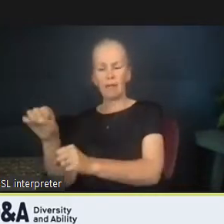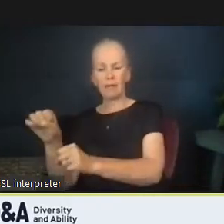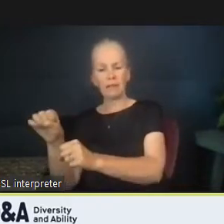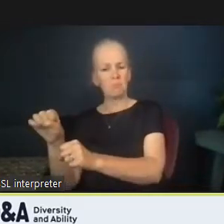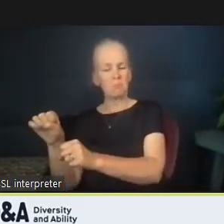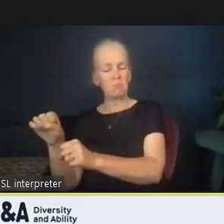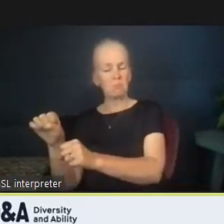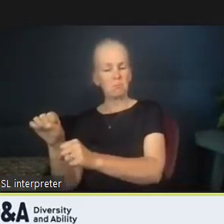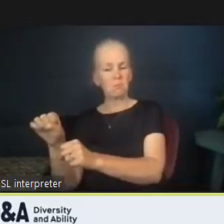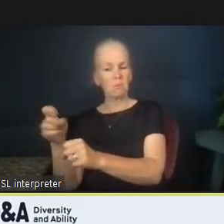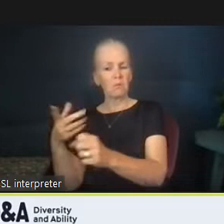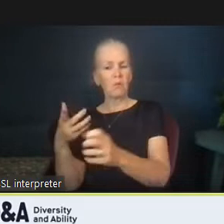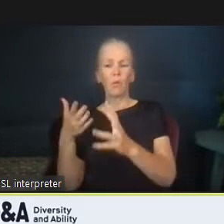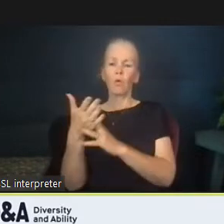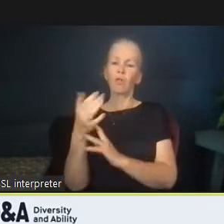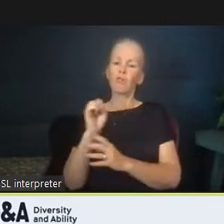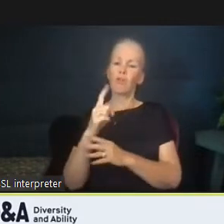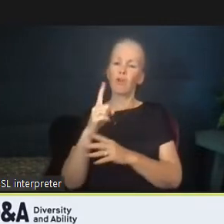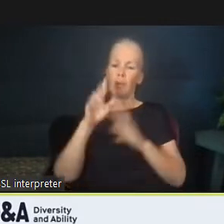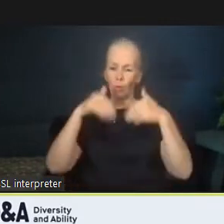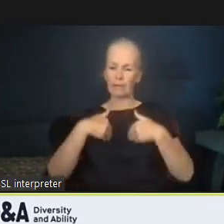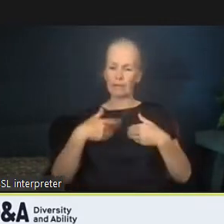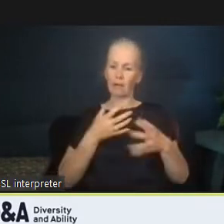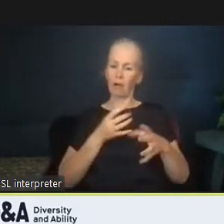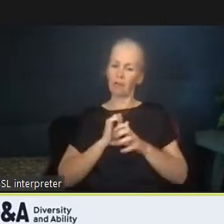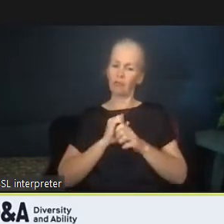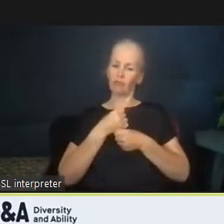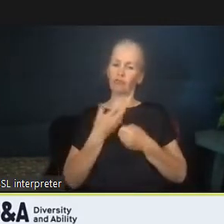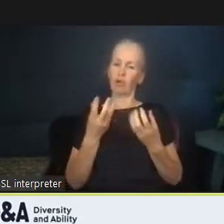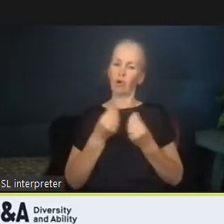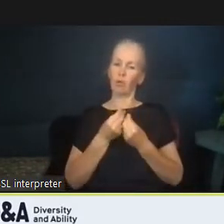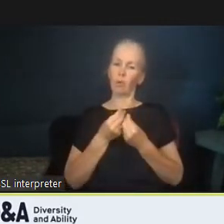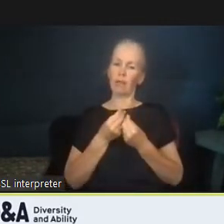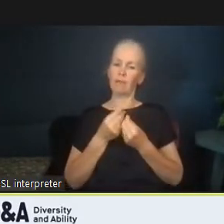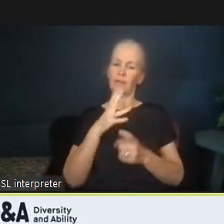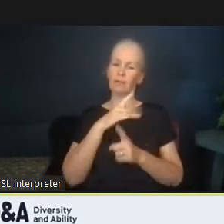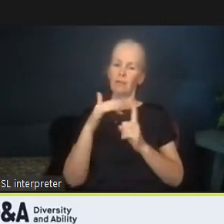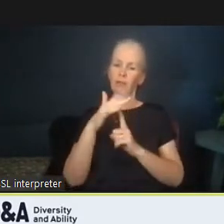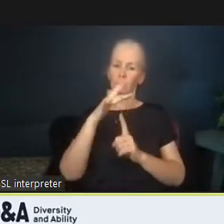or whether it is because I'm autistic, and I struggle with social environments and struggle